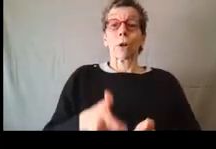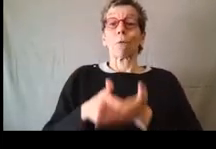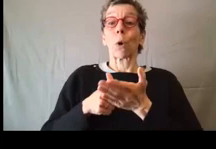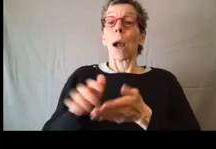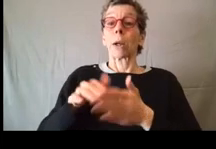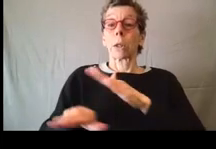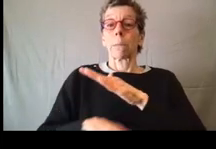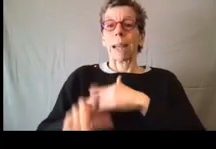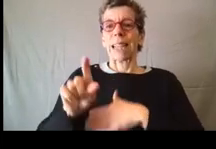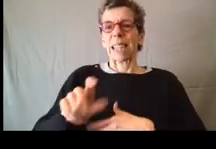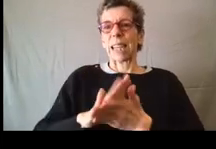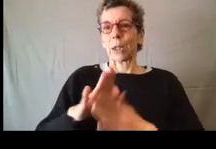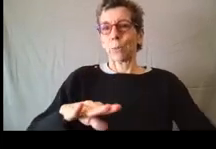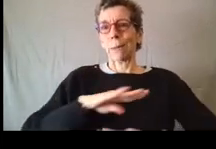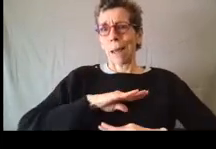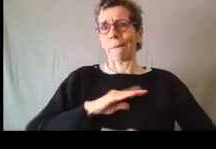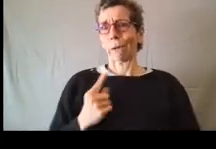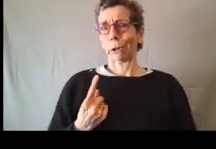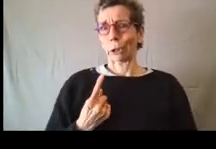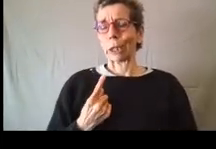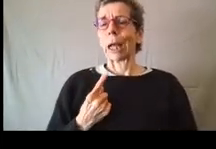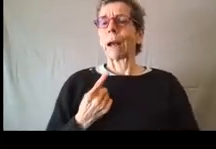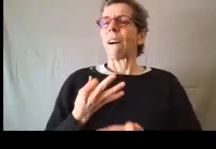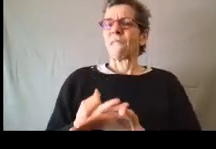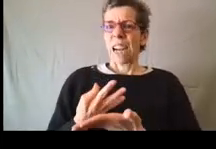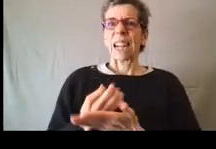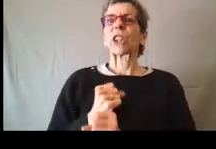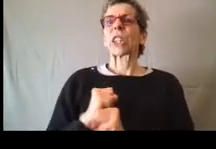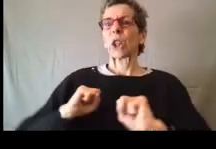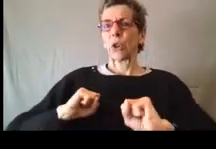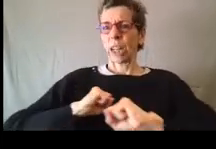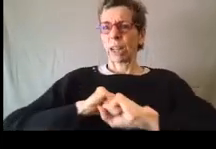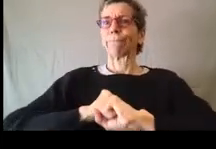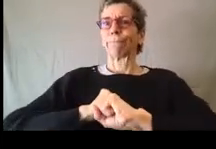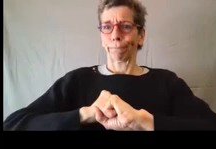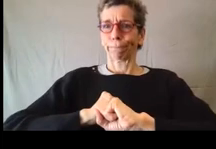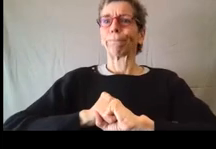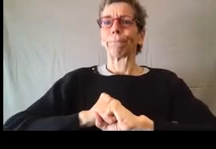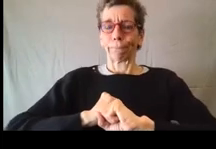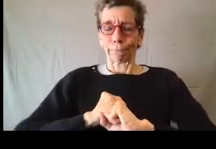which includes a certain level of financial stability. A great deal of research was focused